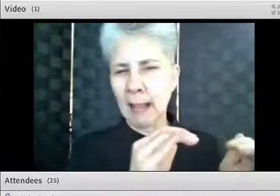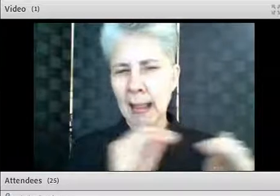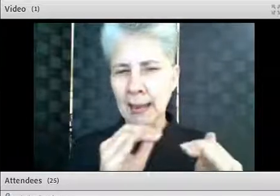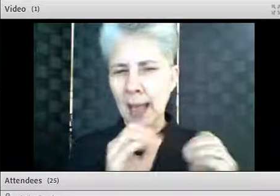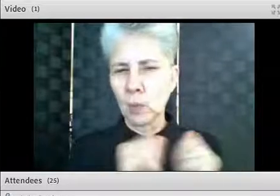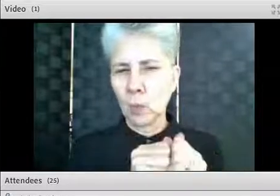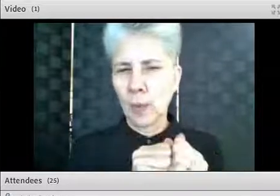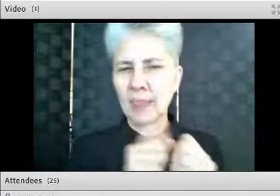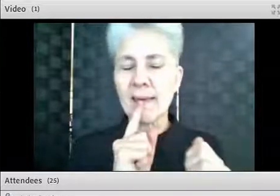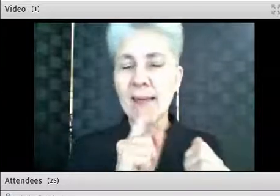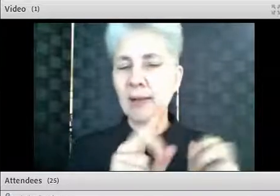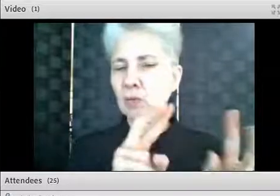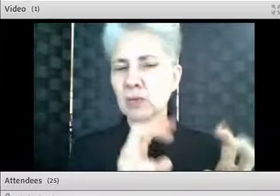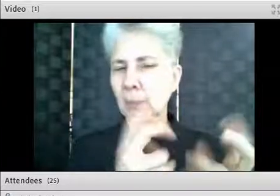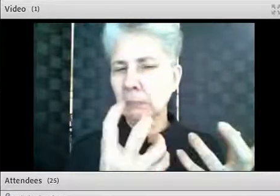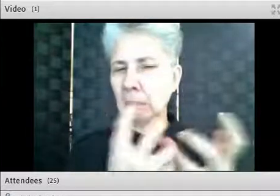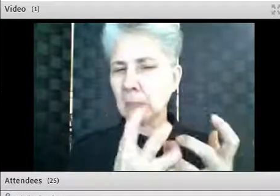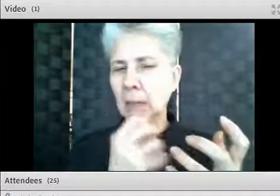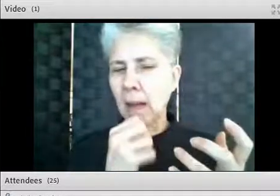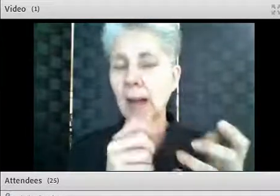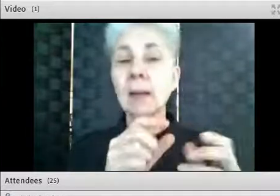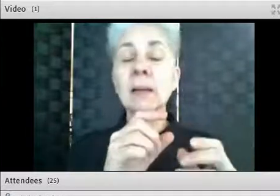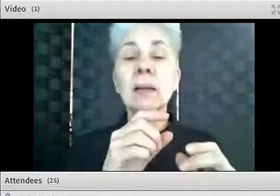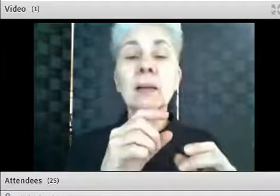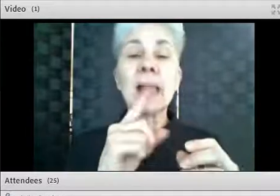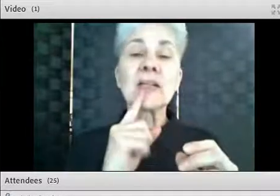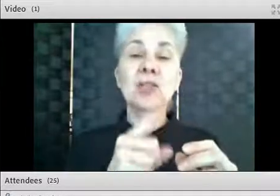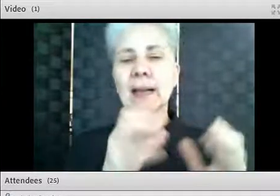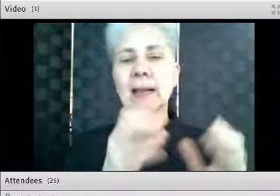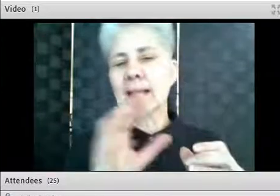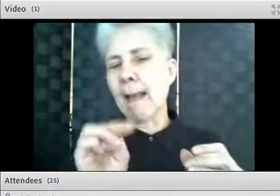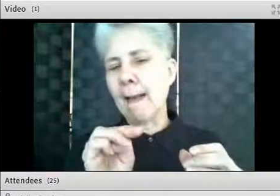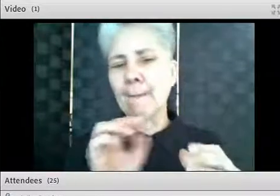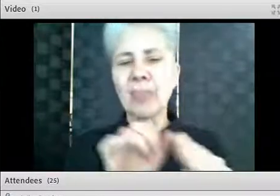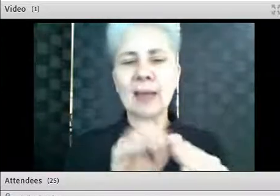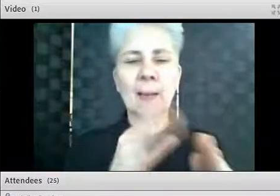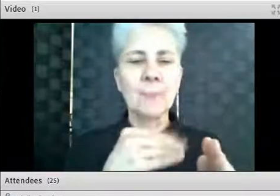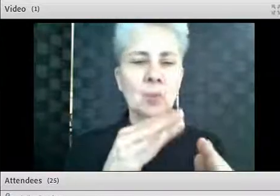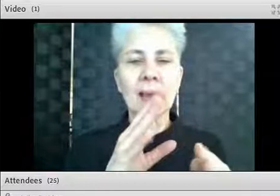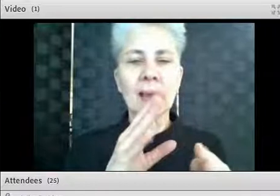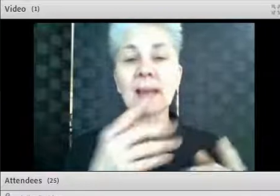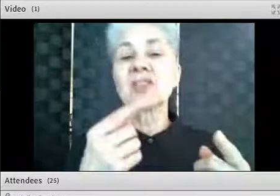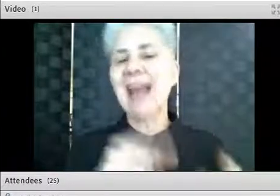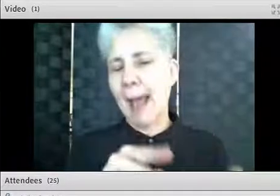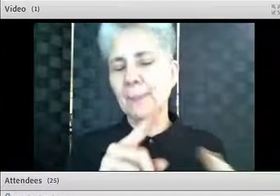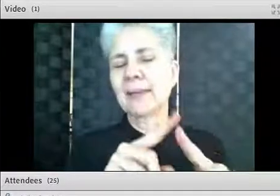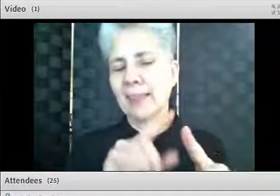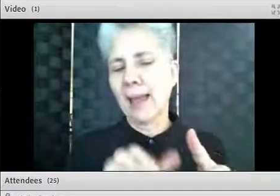So it's just class M is music by happenstance, but yeah.